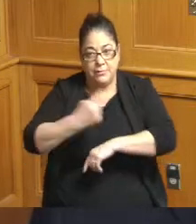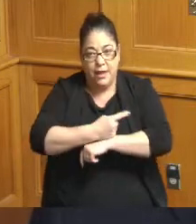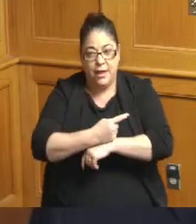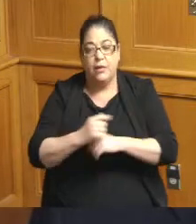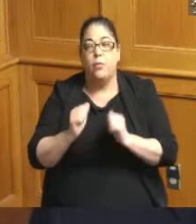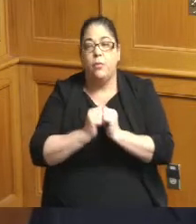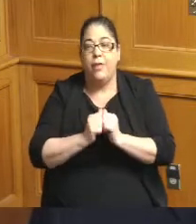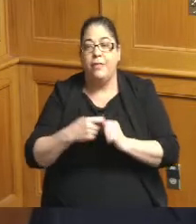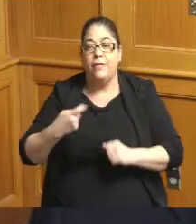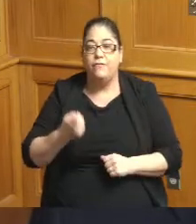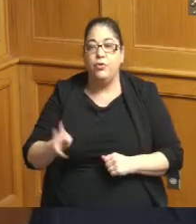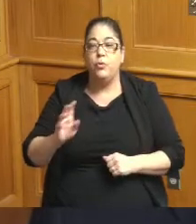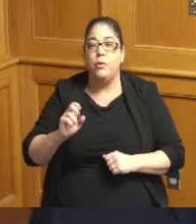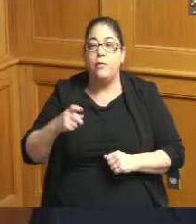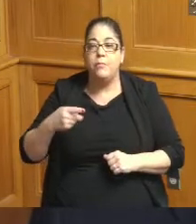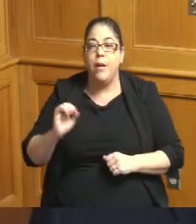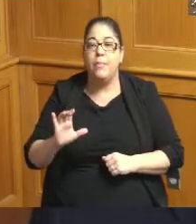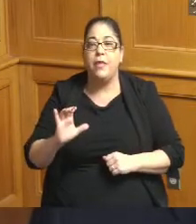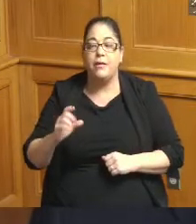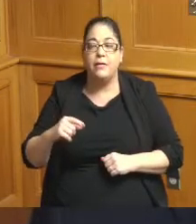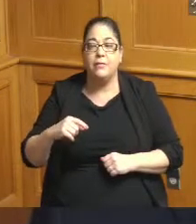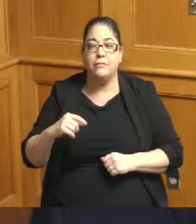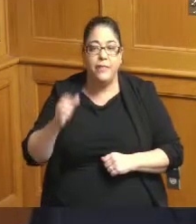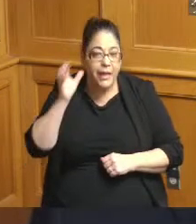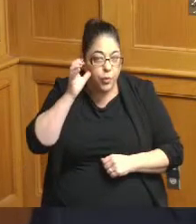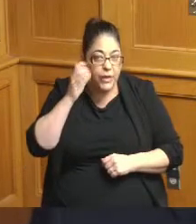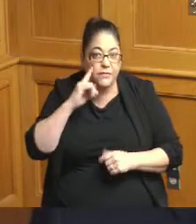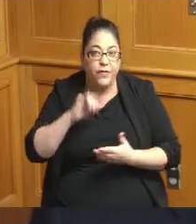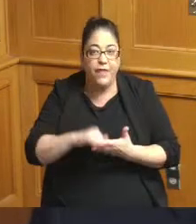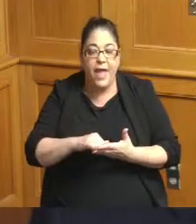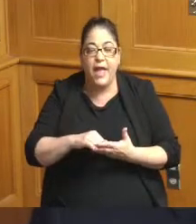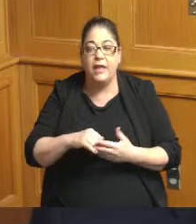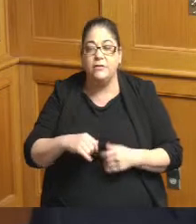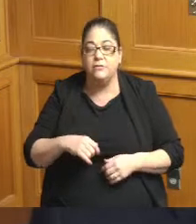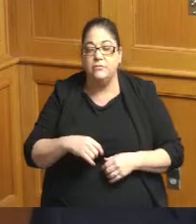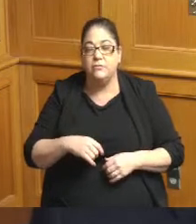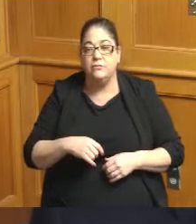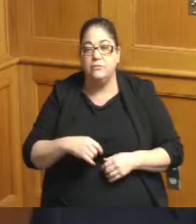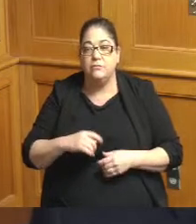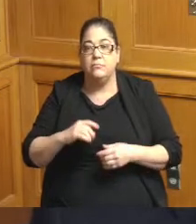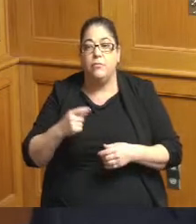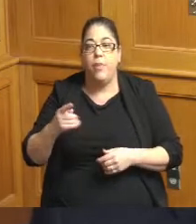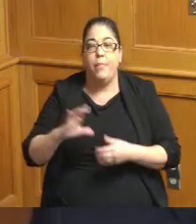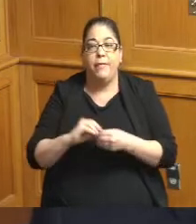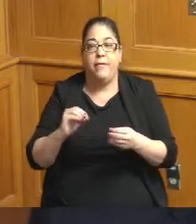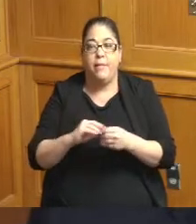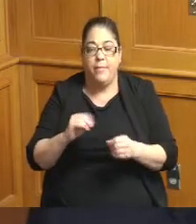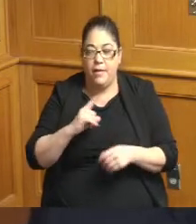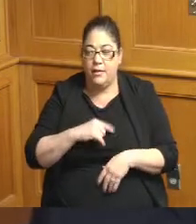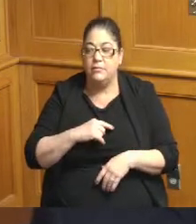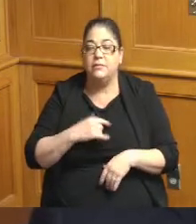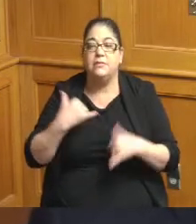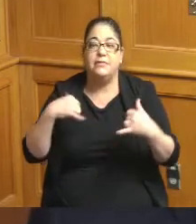hearings I know we're still going through some uh still working through some details on what